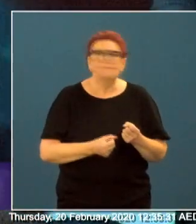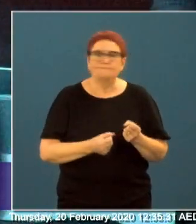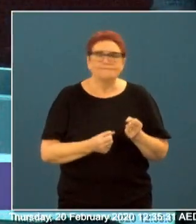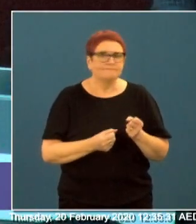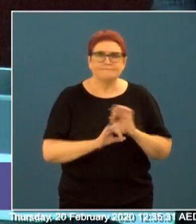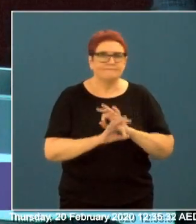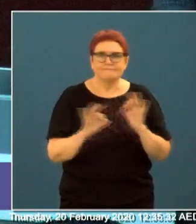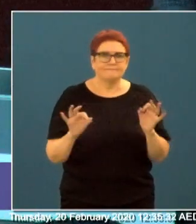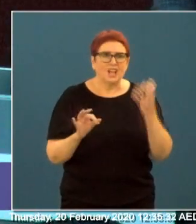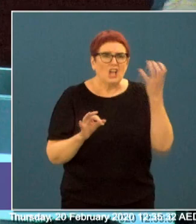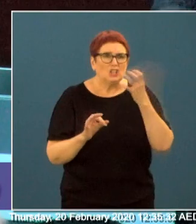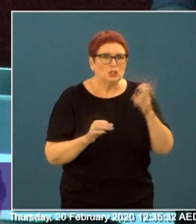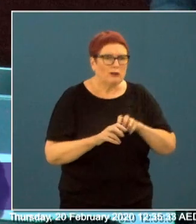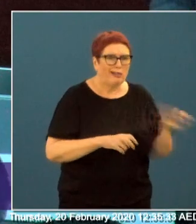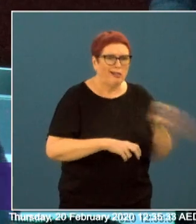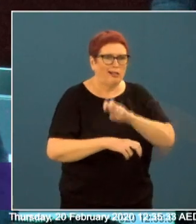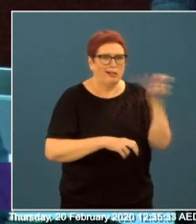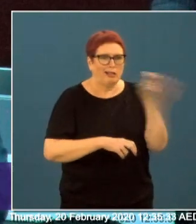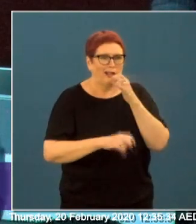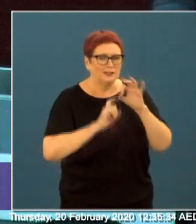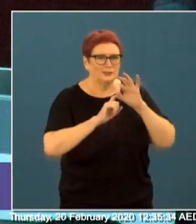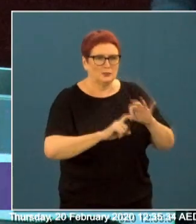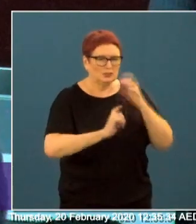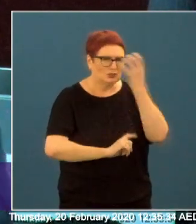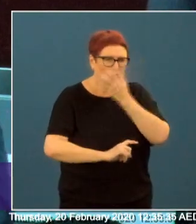Sorry, that was a big jump around in your statement.